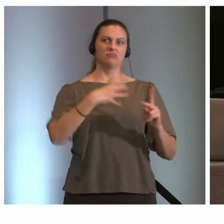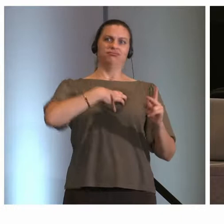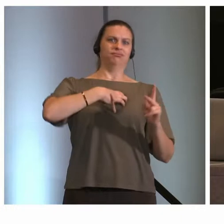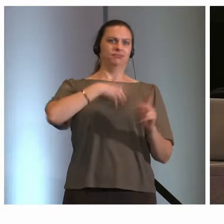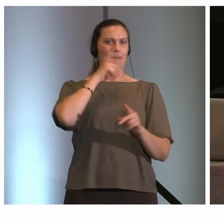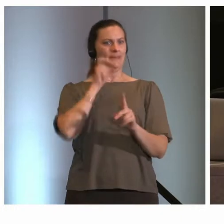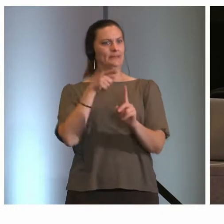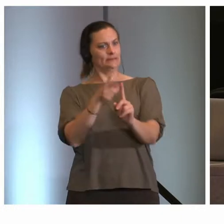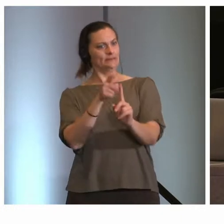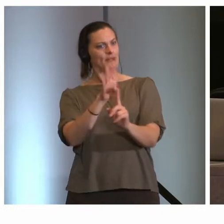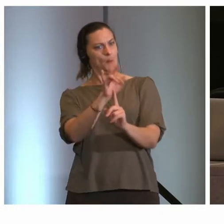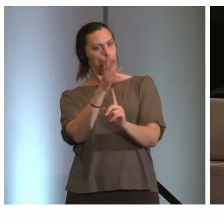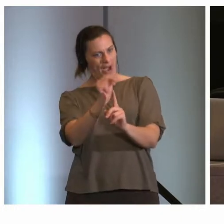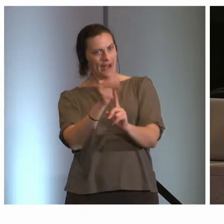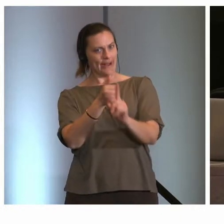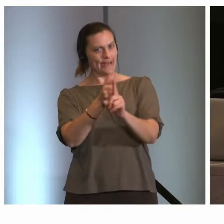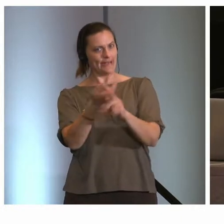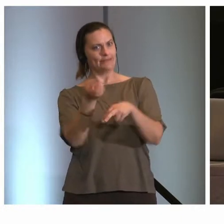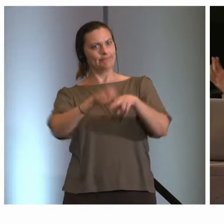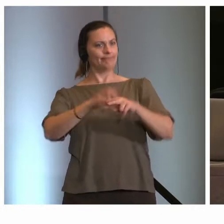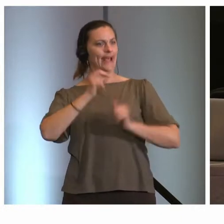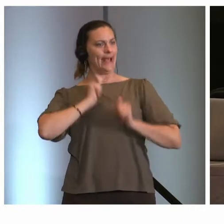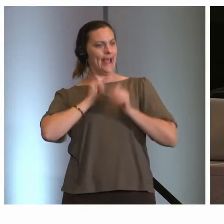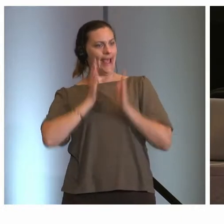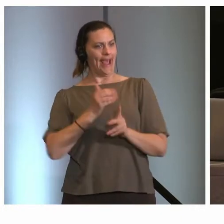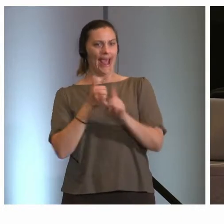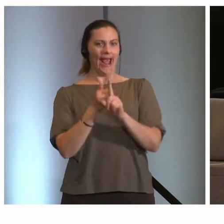was a lot of backlash, about Brian playing this wheelchair